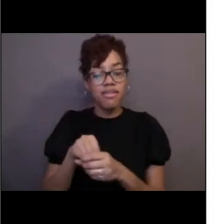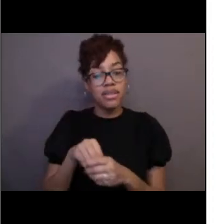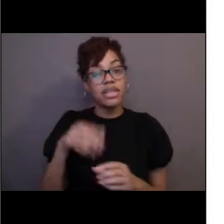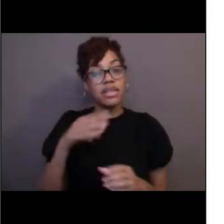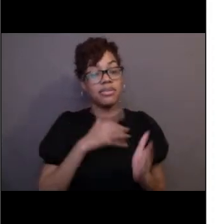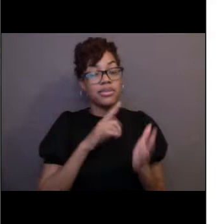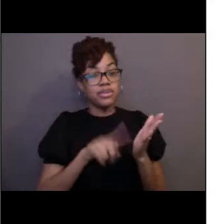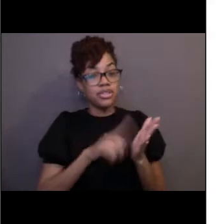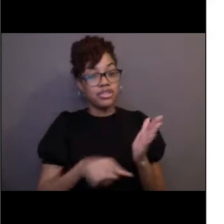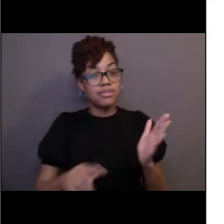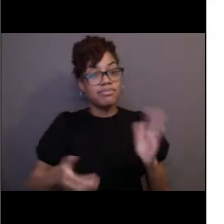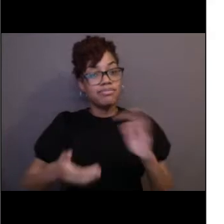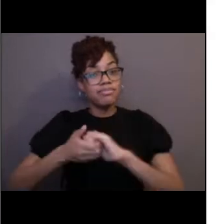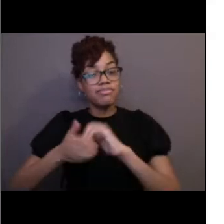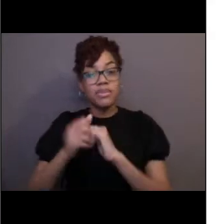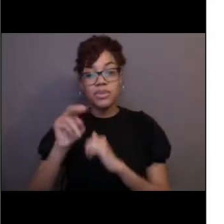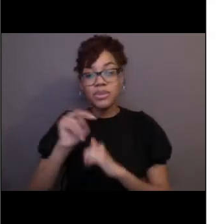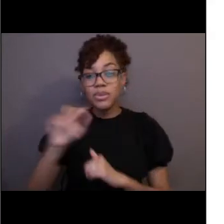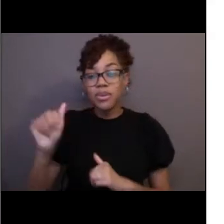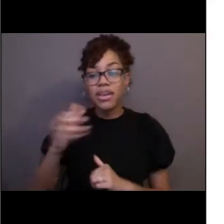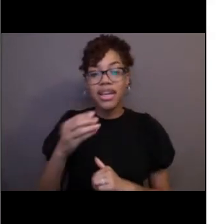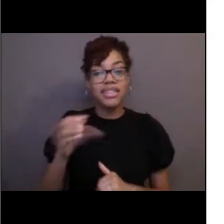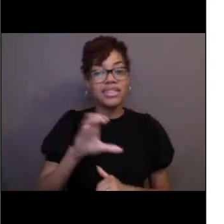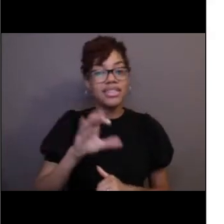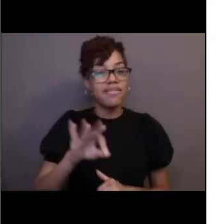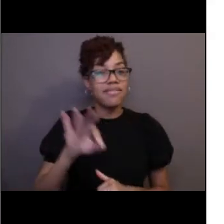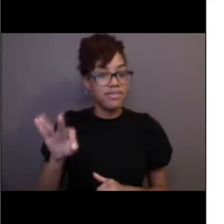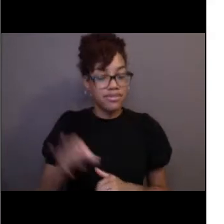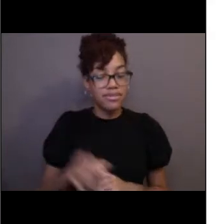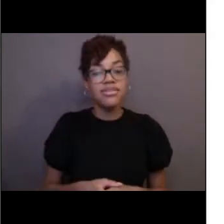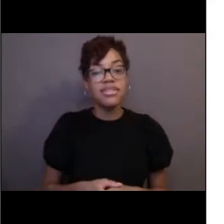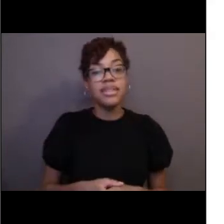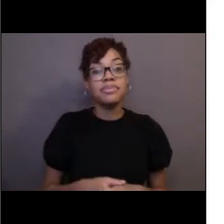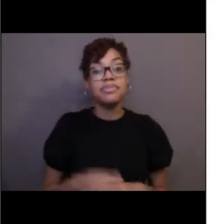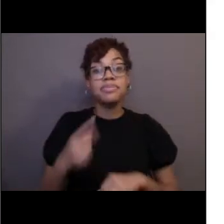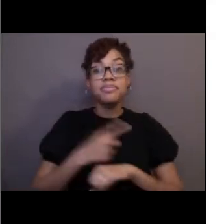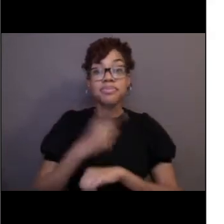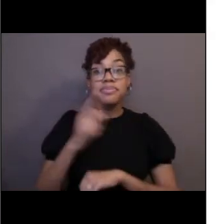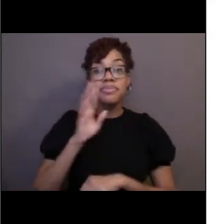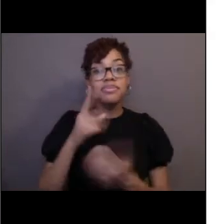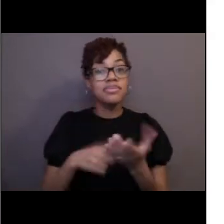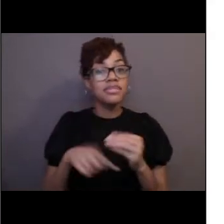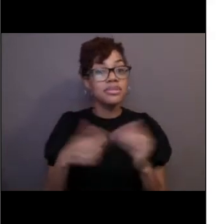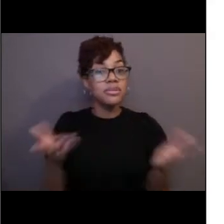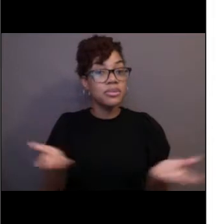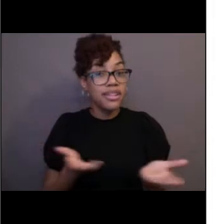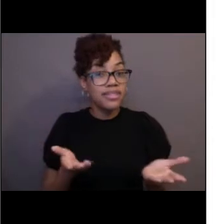and CFF is what it's called. And, today, I'm going to be talking about what it's like to see the world